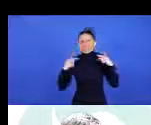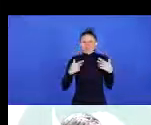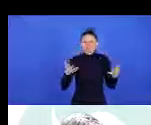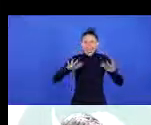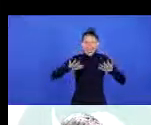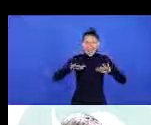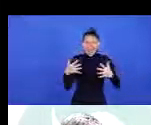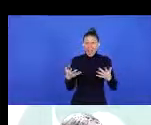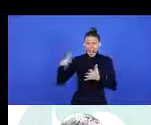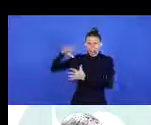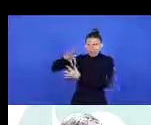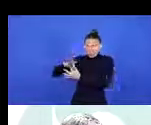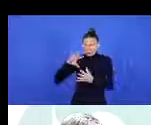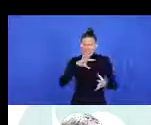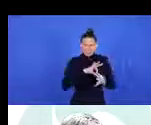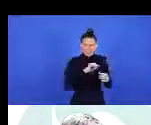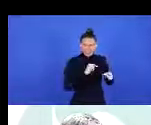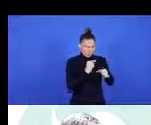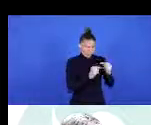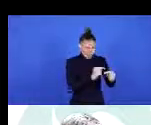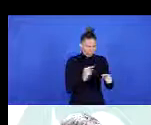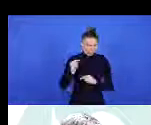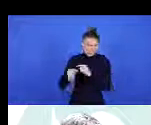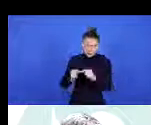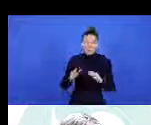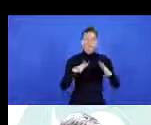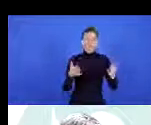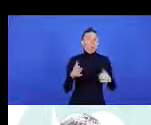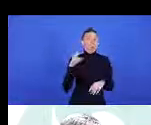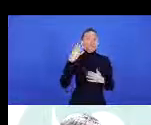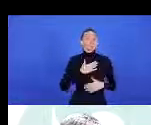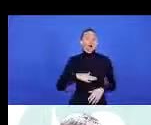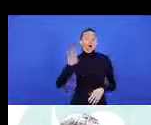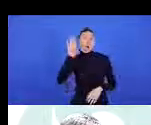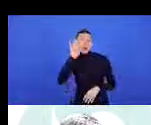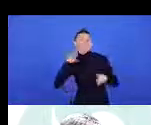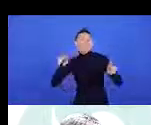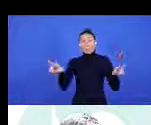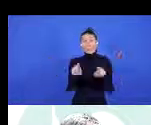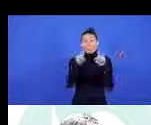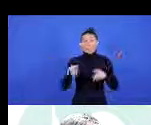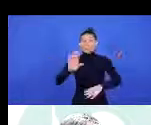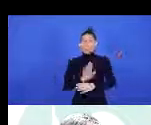implant I was faced with a challenge of how to connect both processors